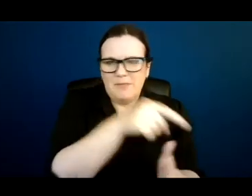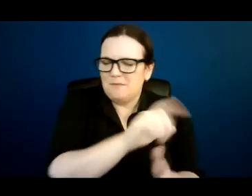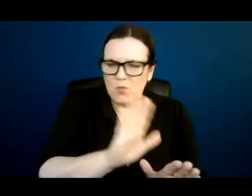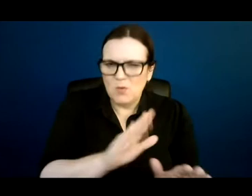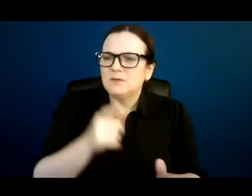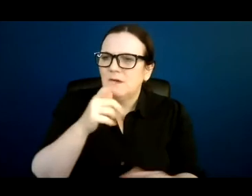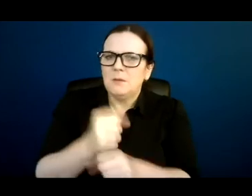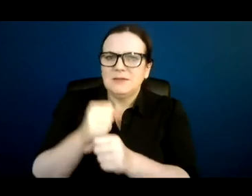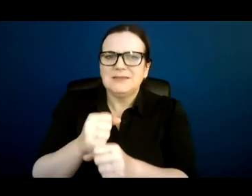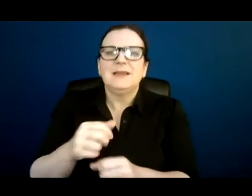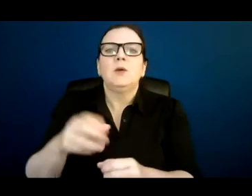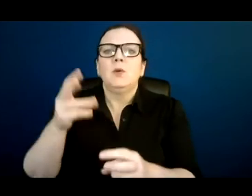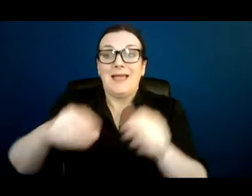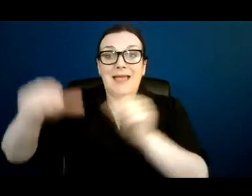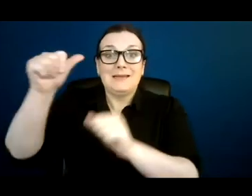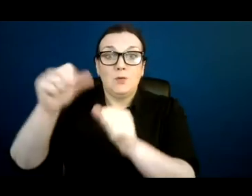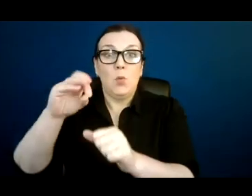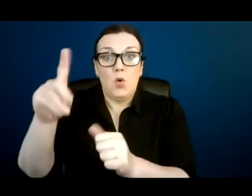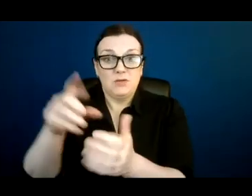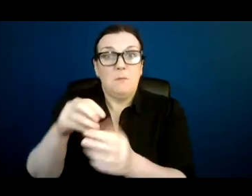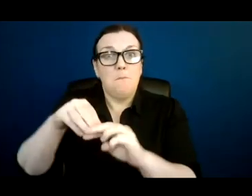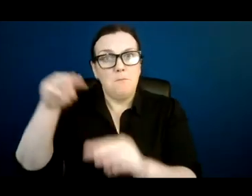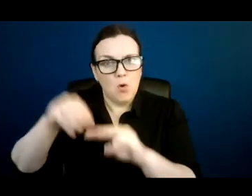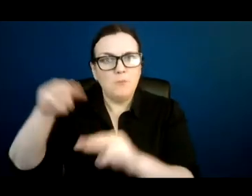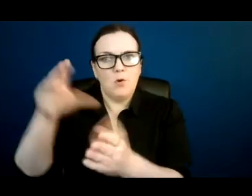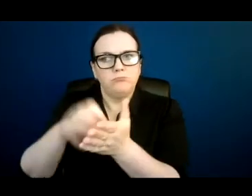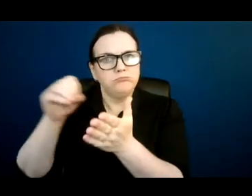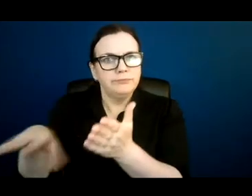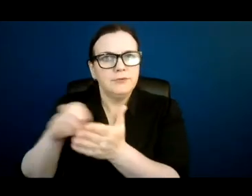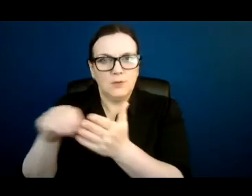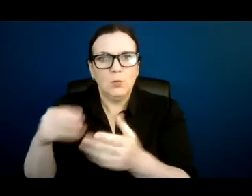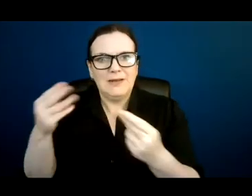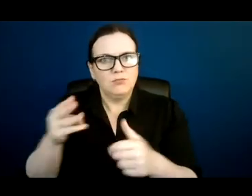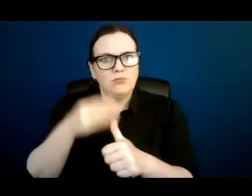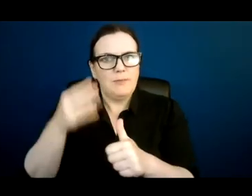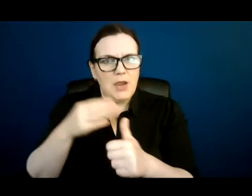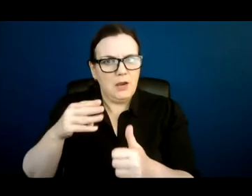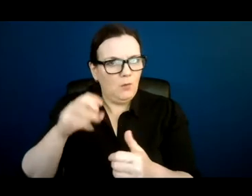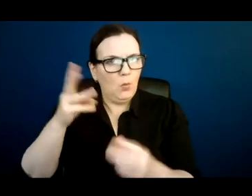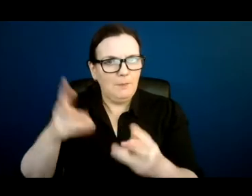to be a dramatic change and we have to prepare every ward for that. Now the legal changes are